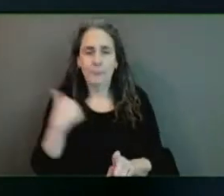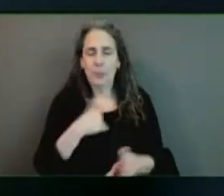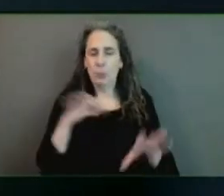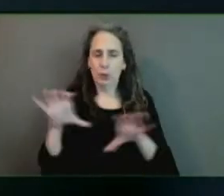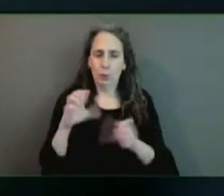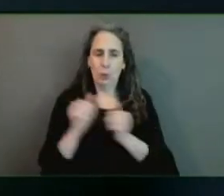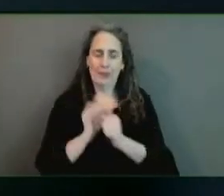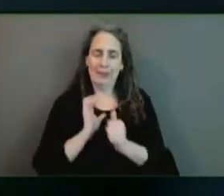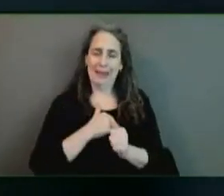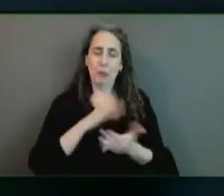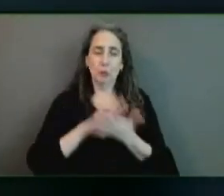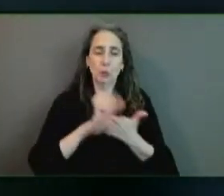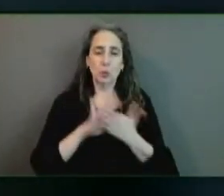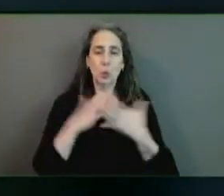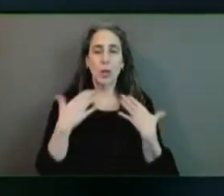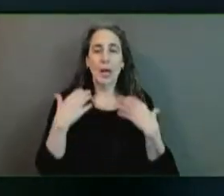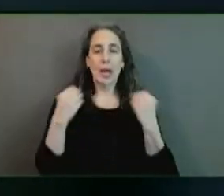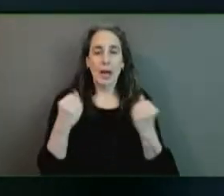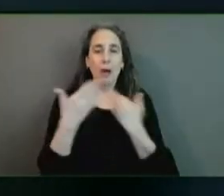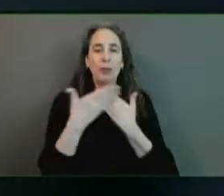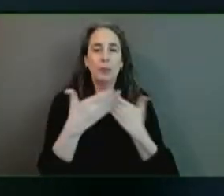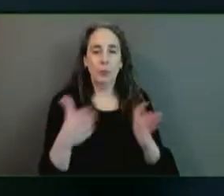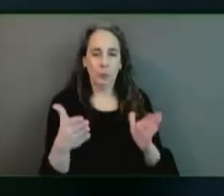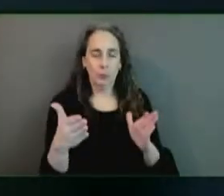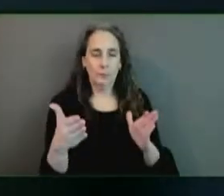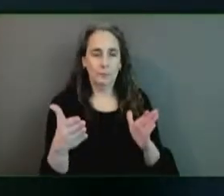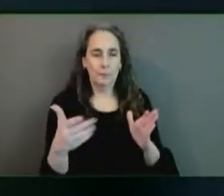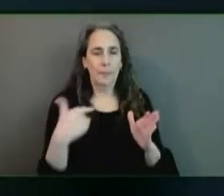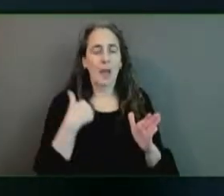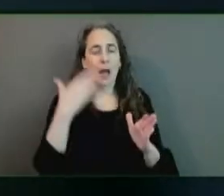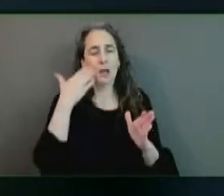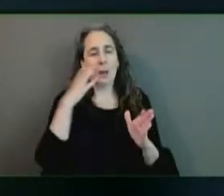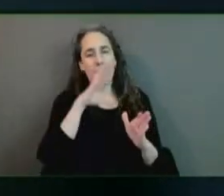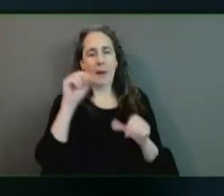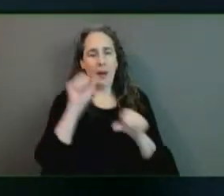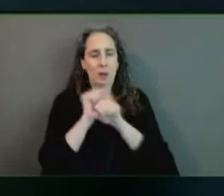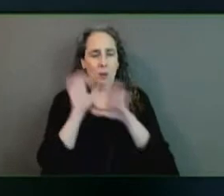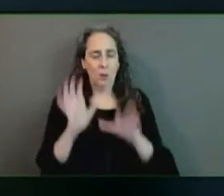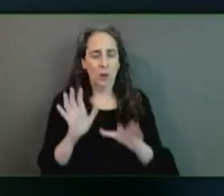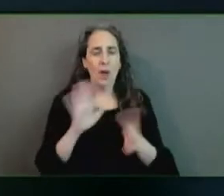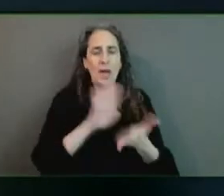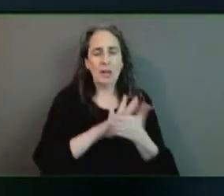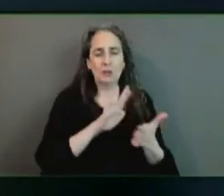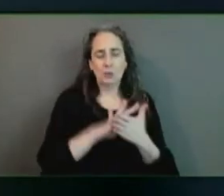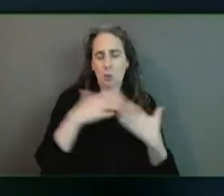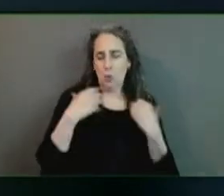is covered or not, So we've been We've been doing this with our school health rooms. I know my